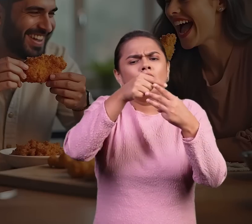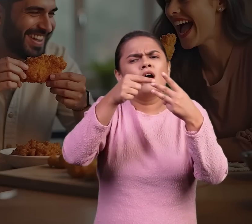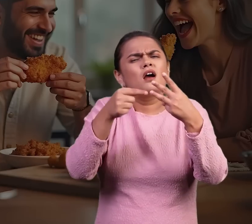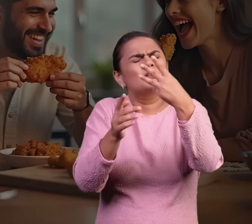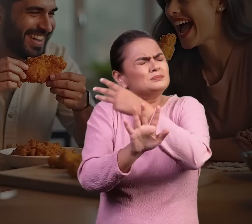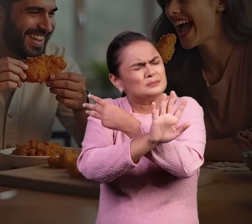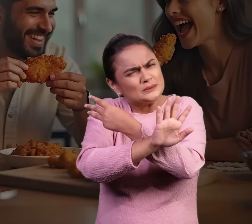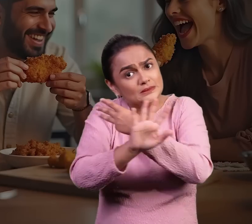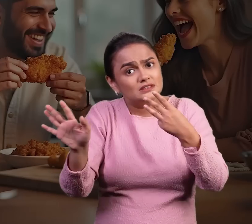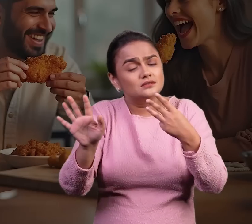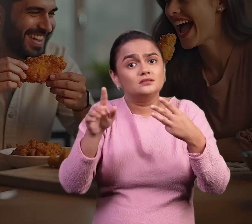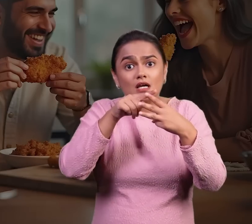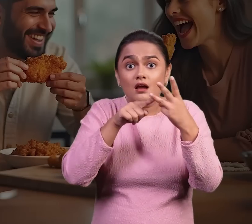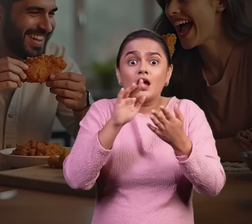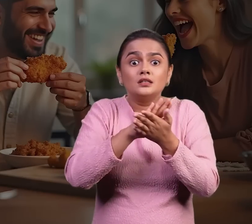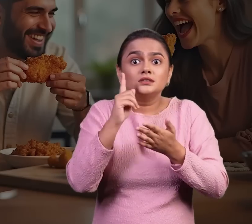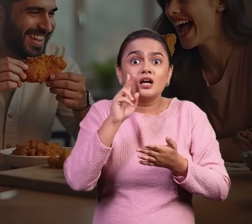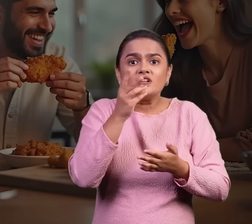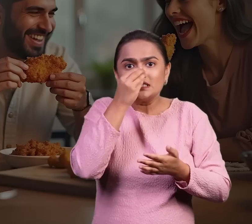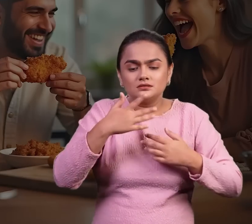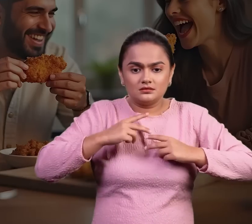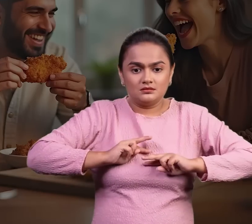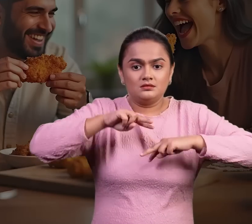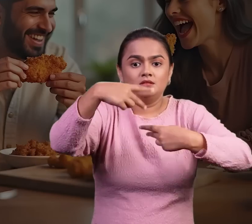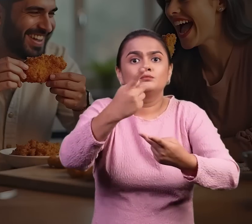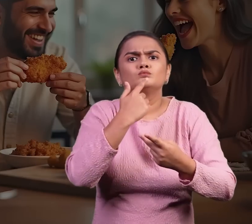These are the only waysHIV can be transmitted.